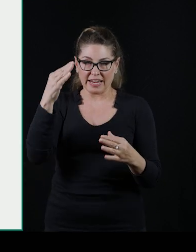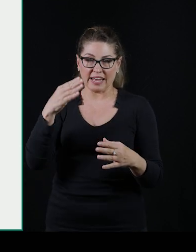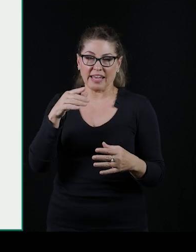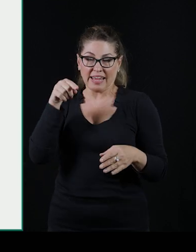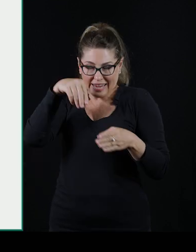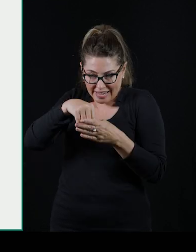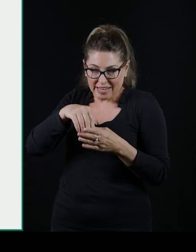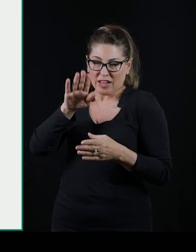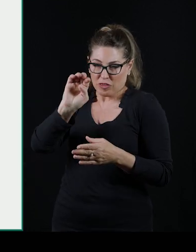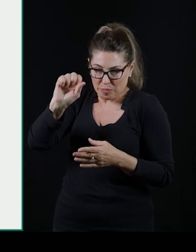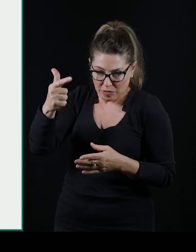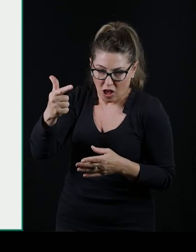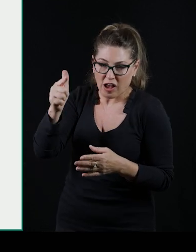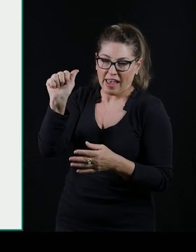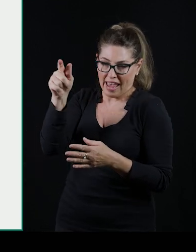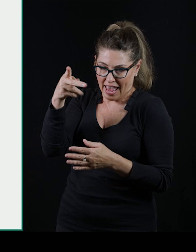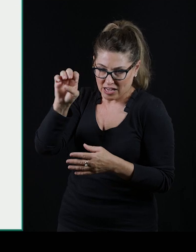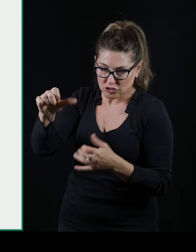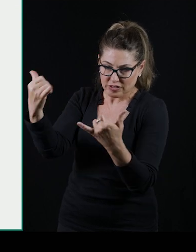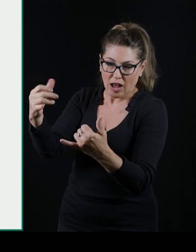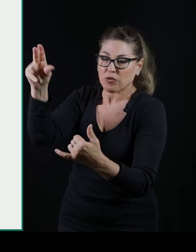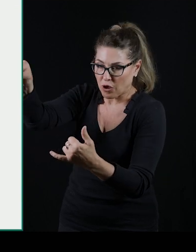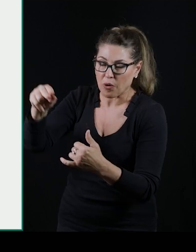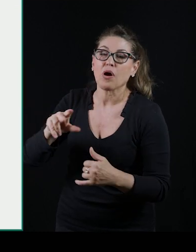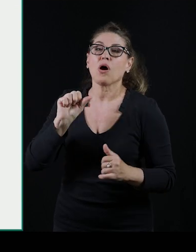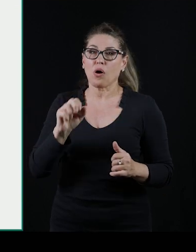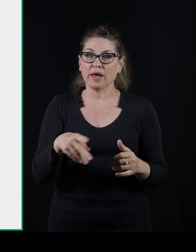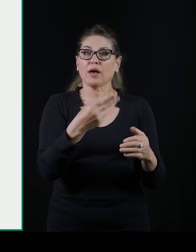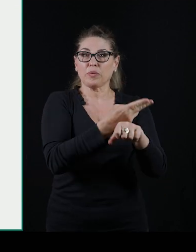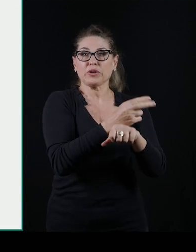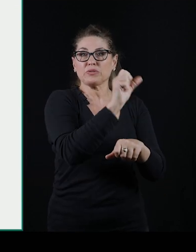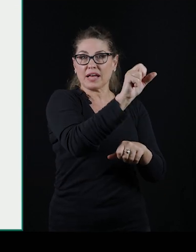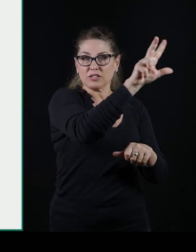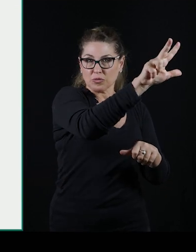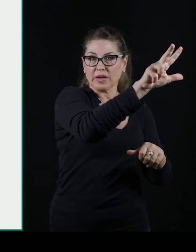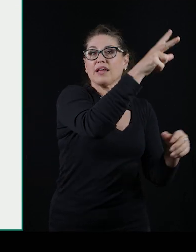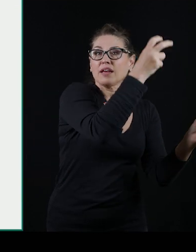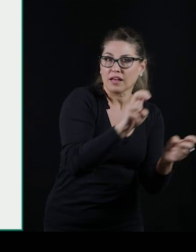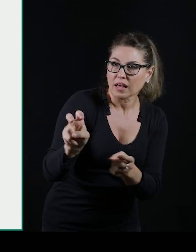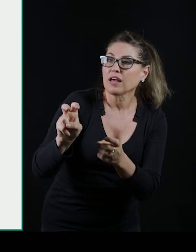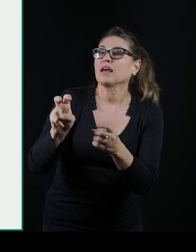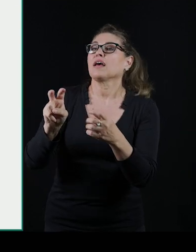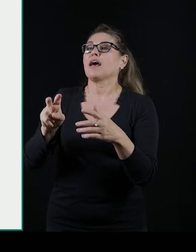If the answer is no, then we'll get that data from S3 bring it onto the VM, player plays their session.